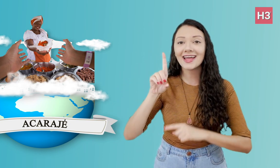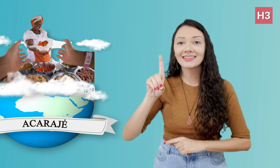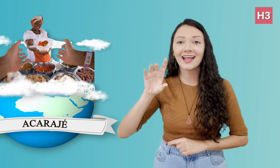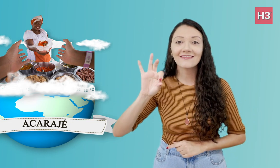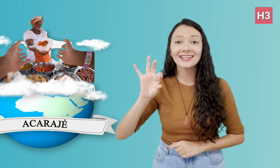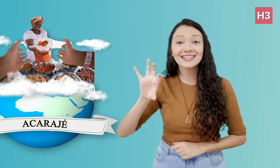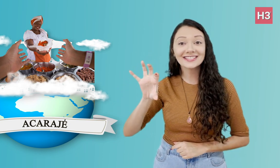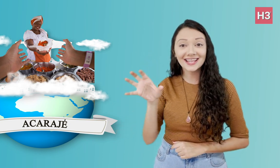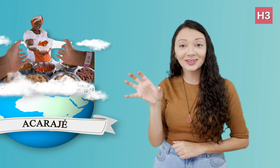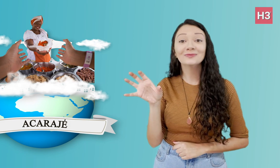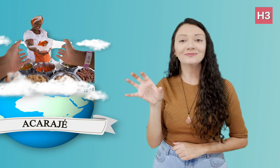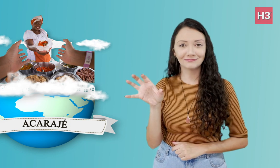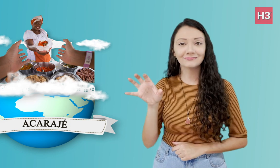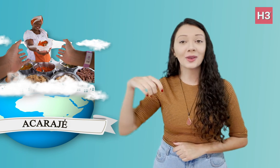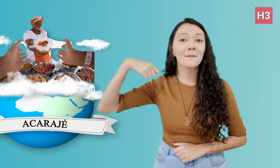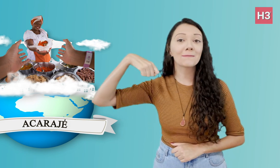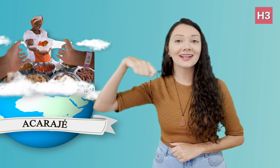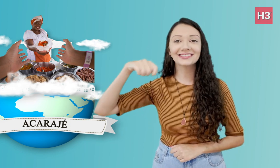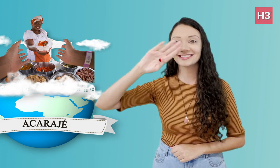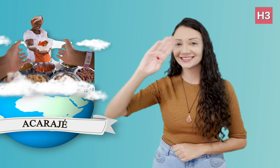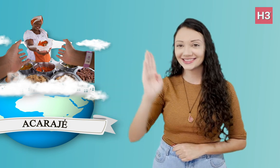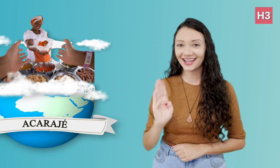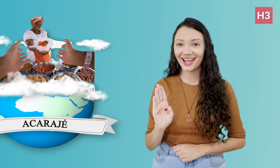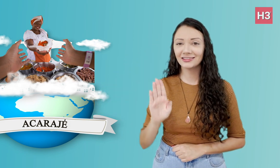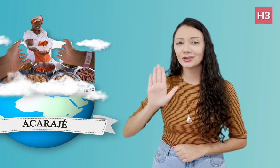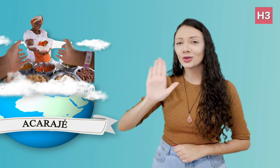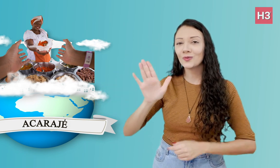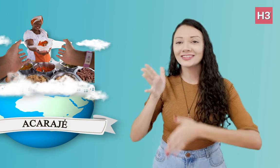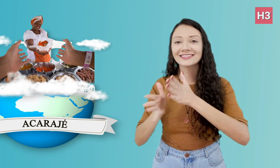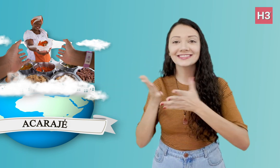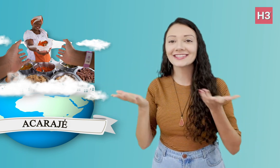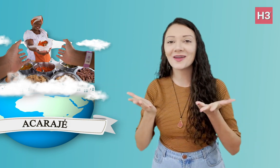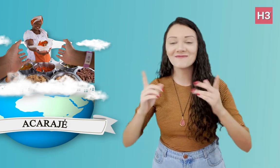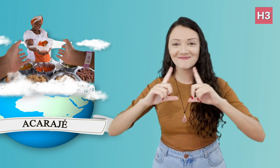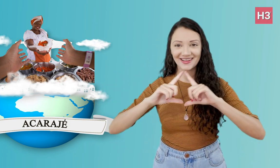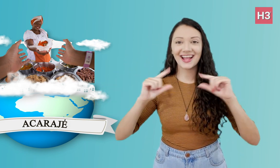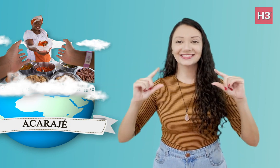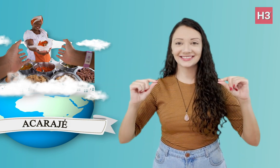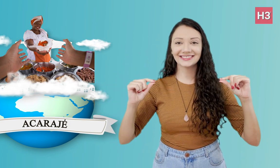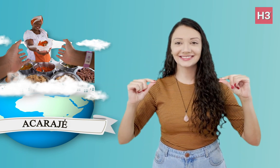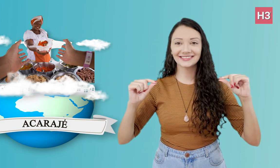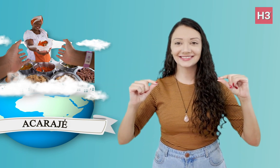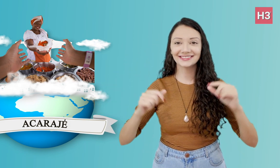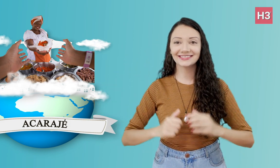which includes the capital city, Brasília. The sign for Brasília is (show sign).